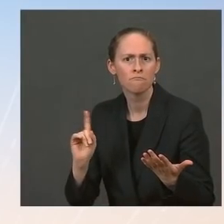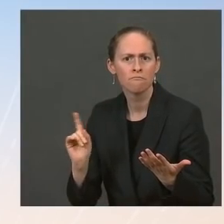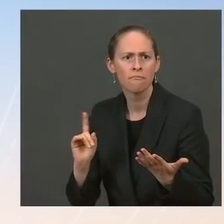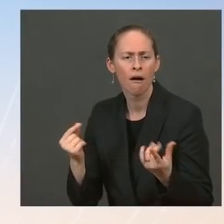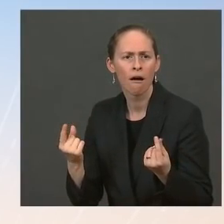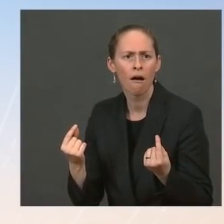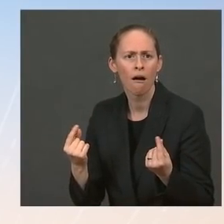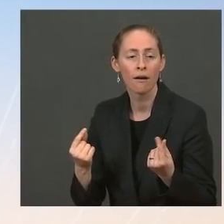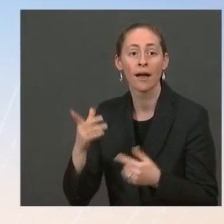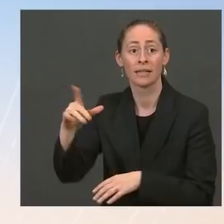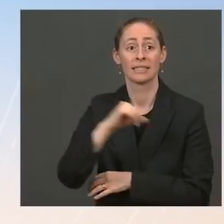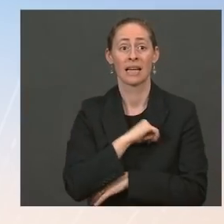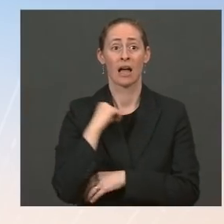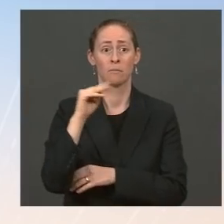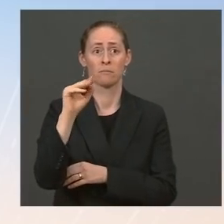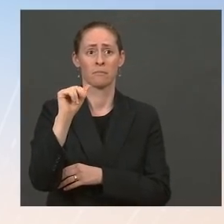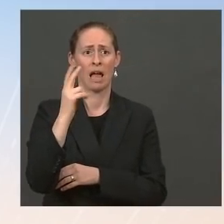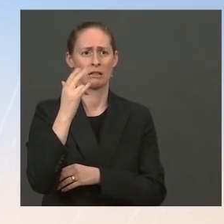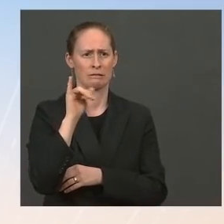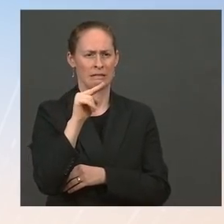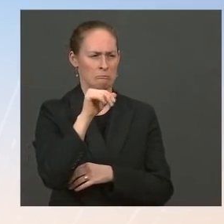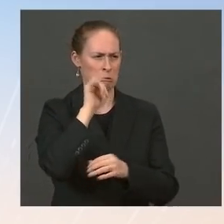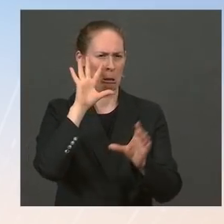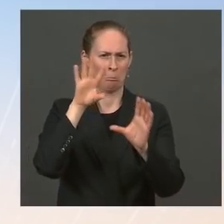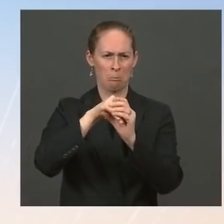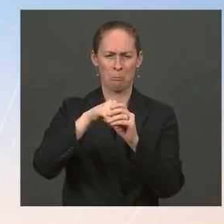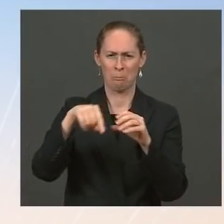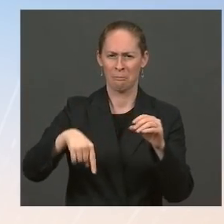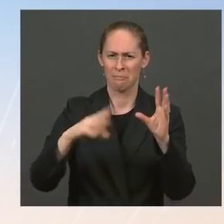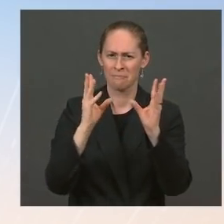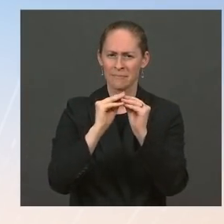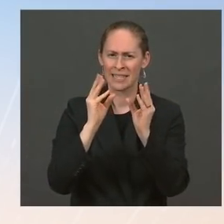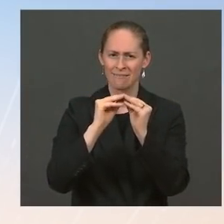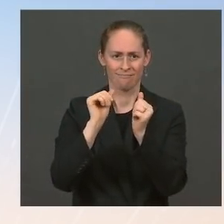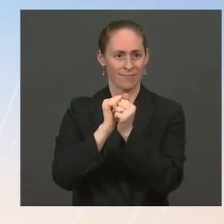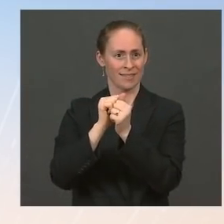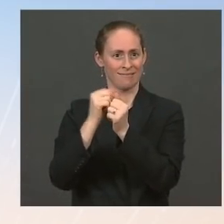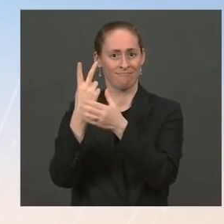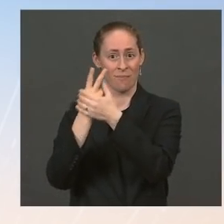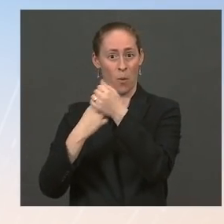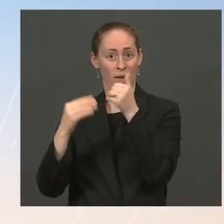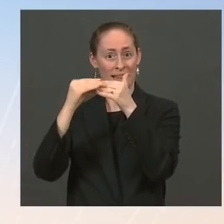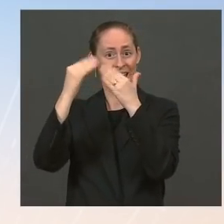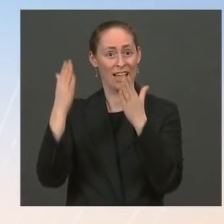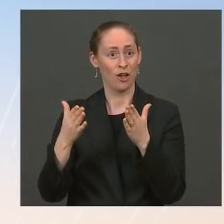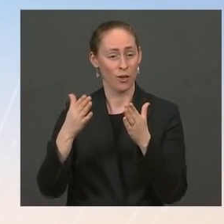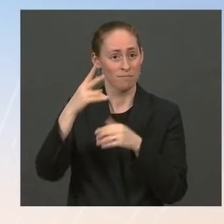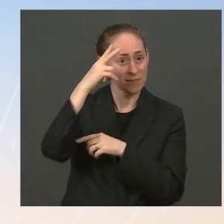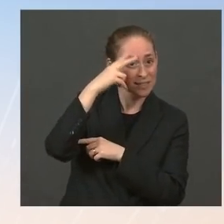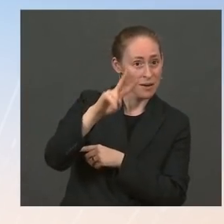with the Mexican President and the Canadian Prime Minister. That would just make an added component of today. The Press: It would indeed.